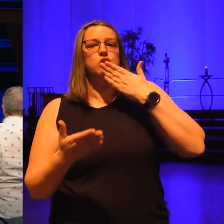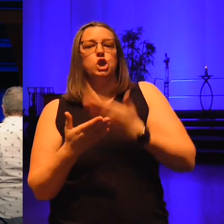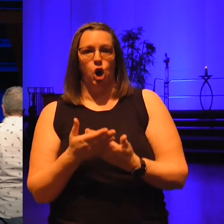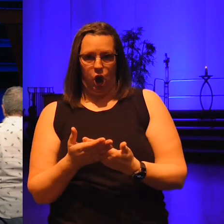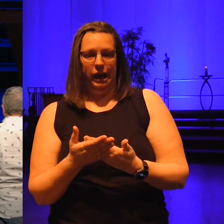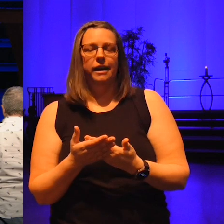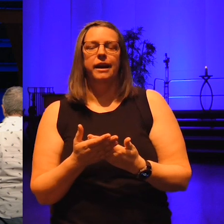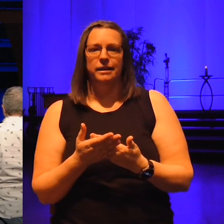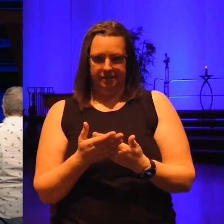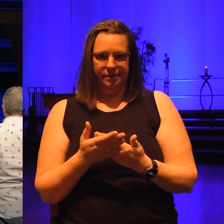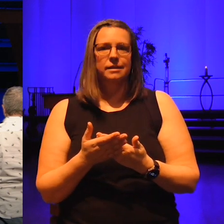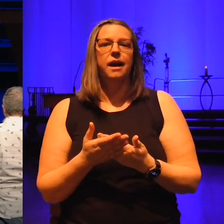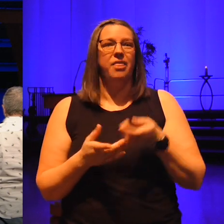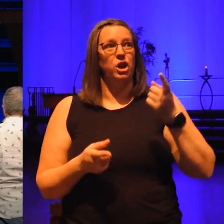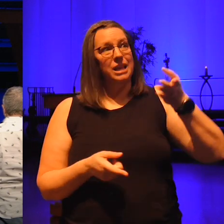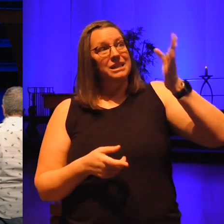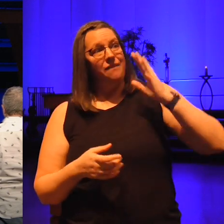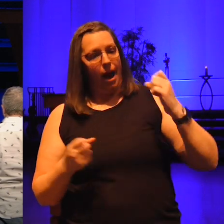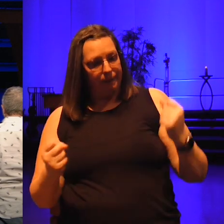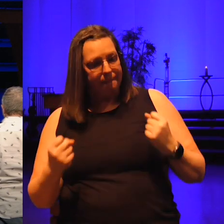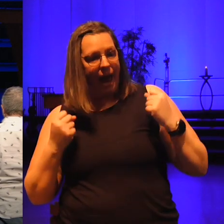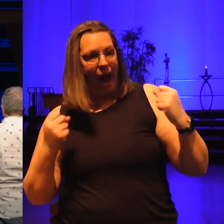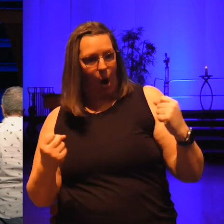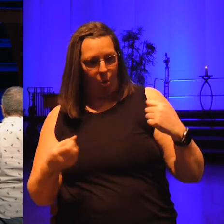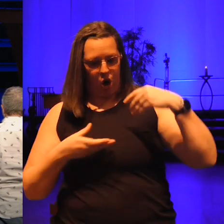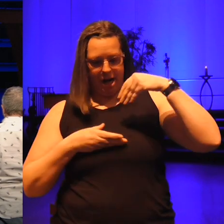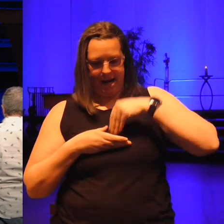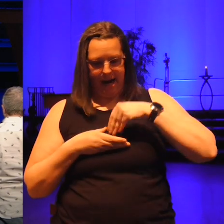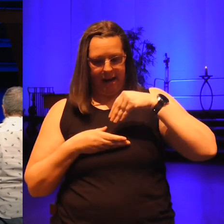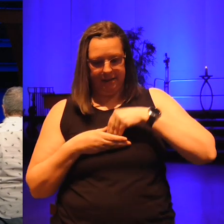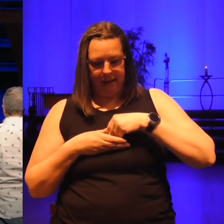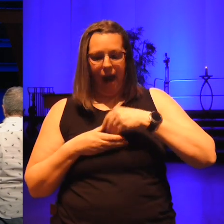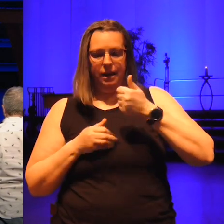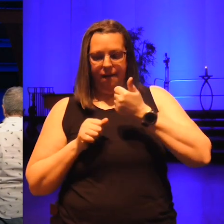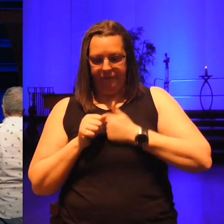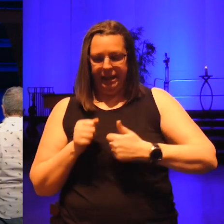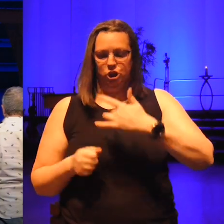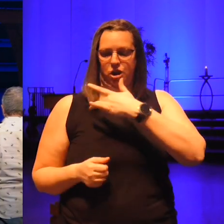power a Divine truth seated in the heart of each and every one of us and through this